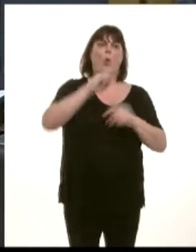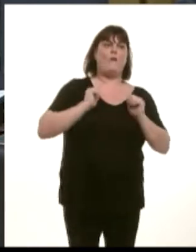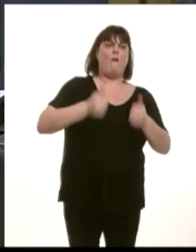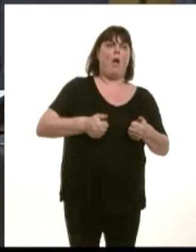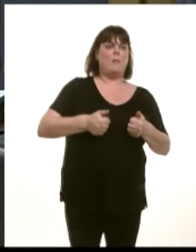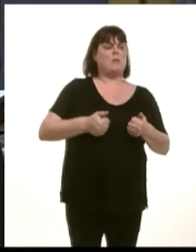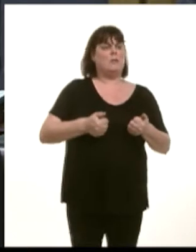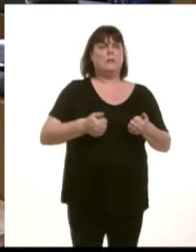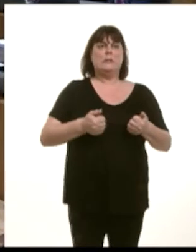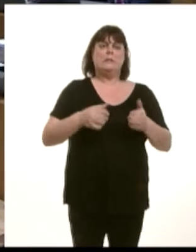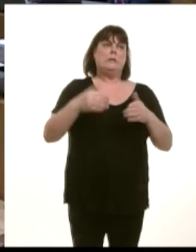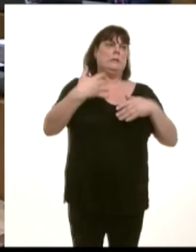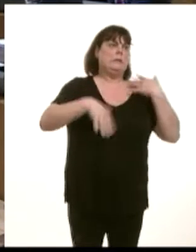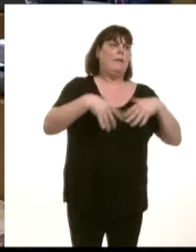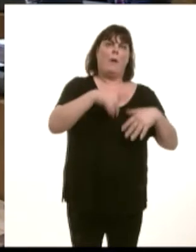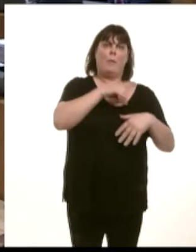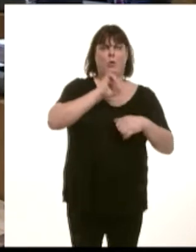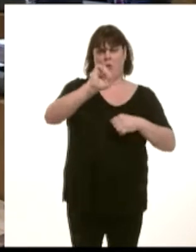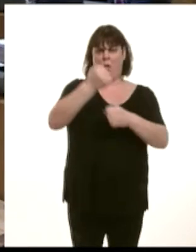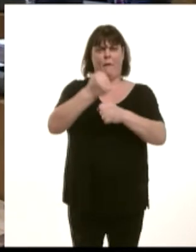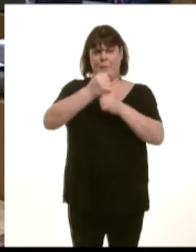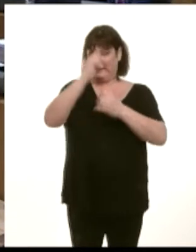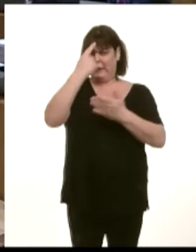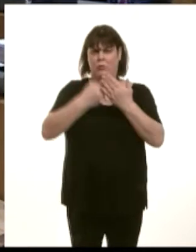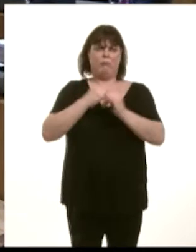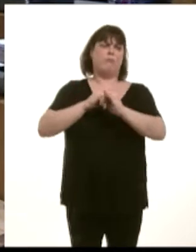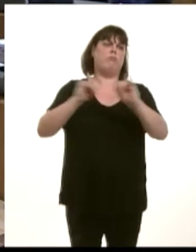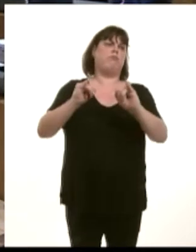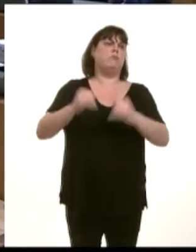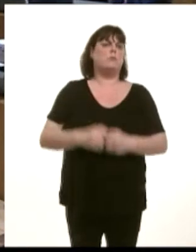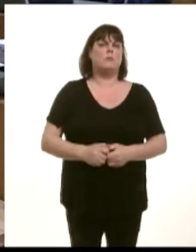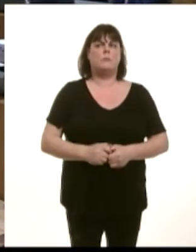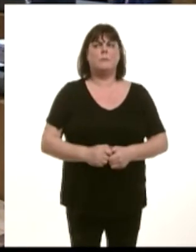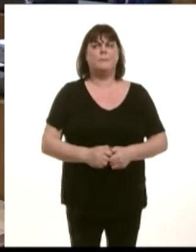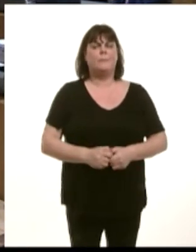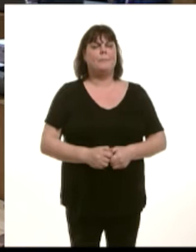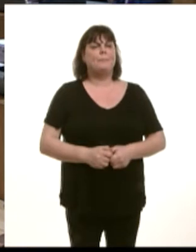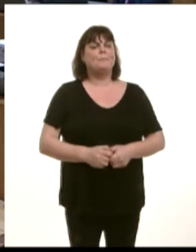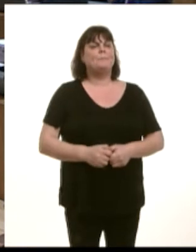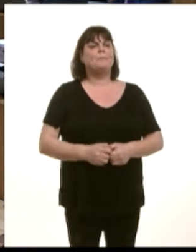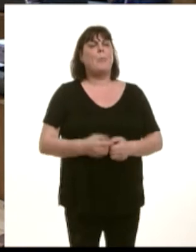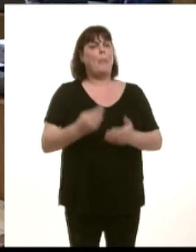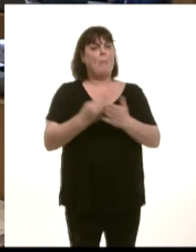Government's failings over the past year? Carwyn Jones: Well, first of all, may I say that the same amount of money will be available,